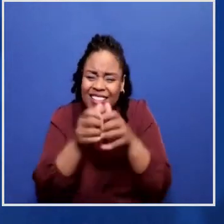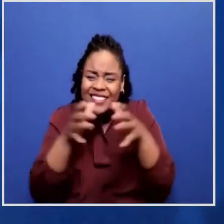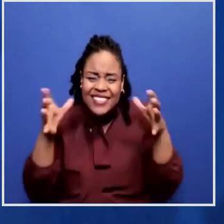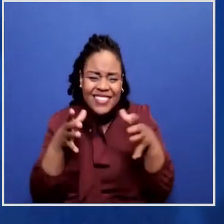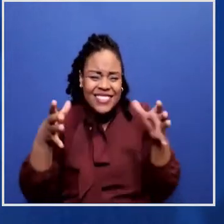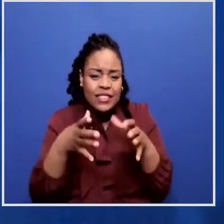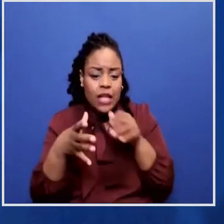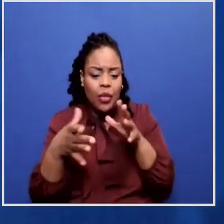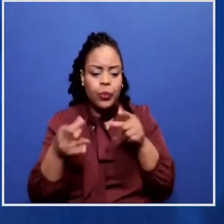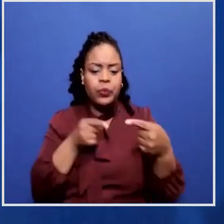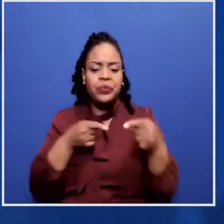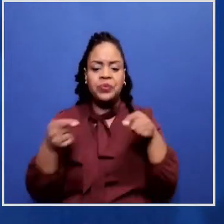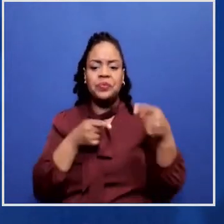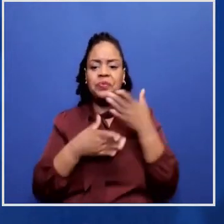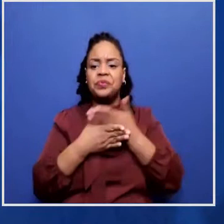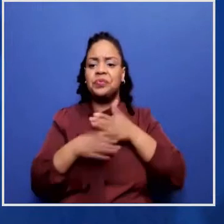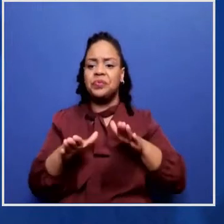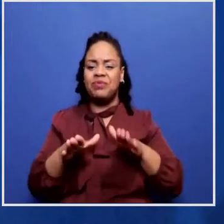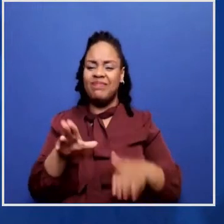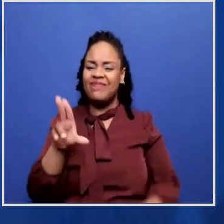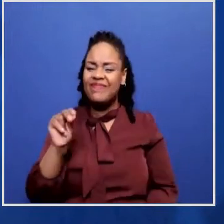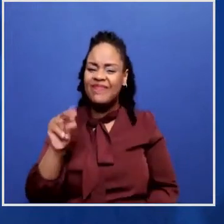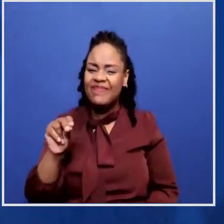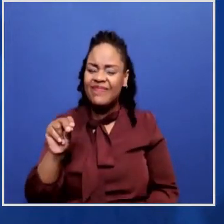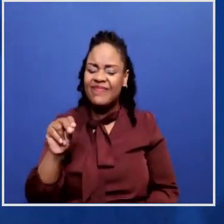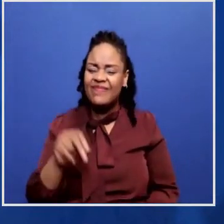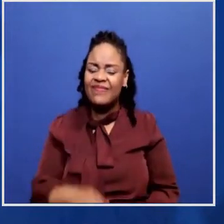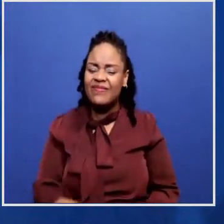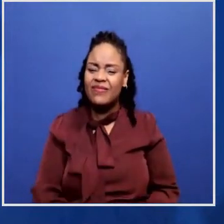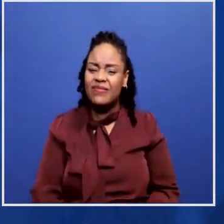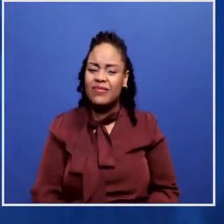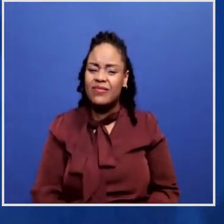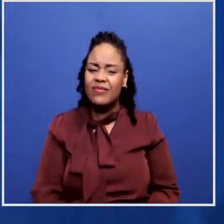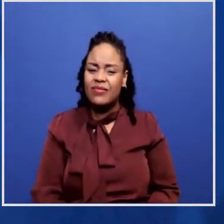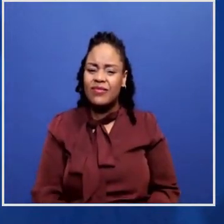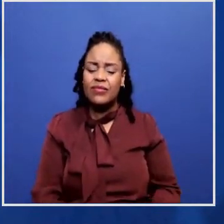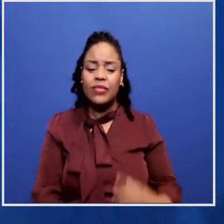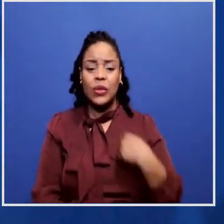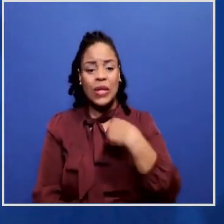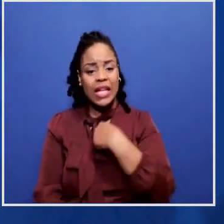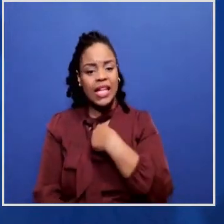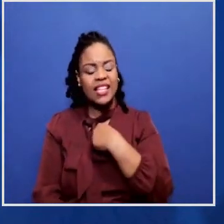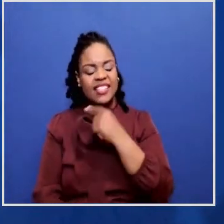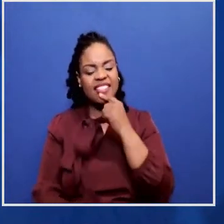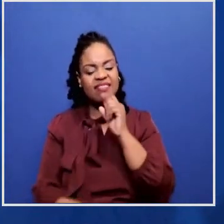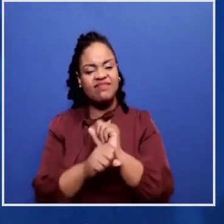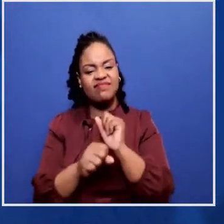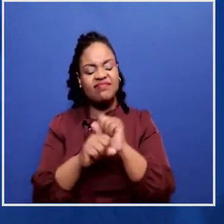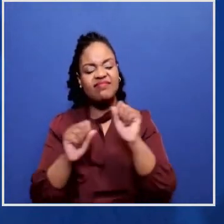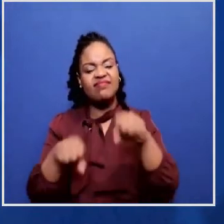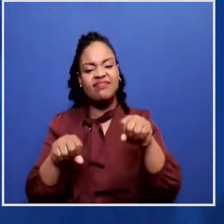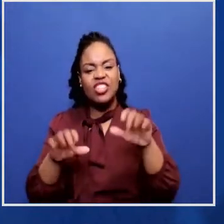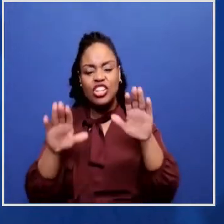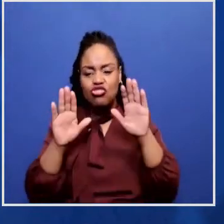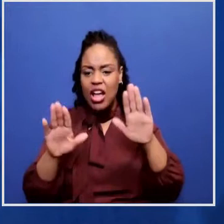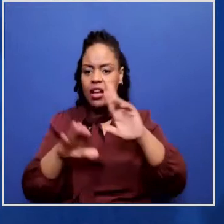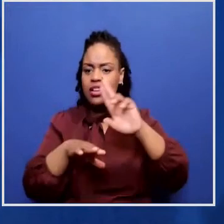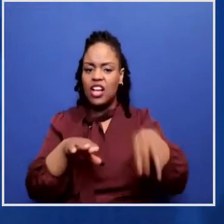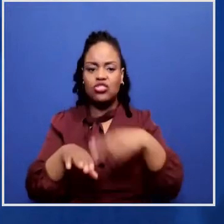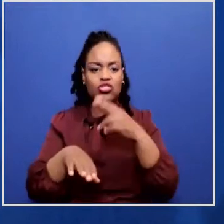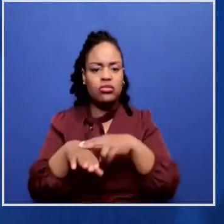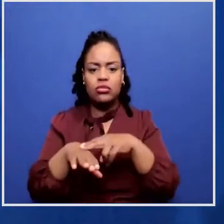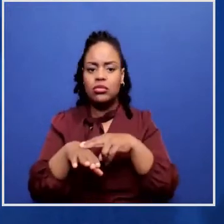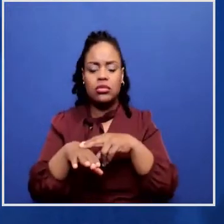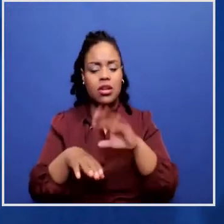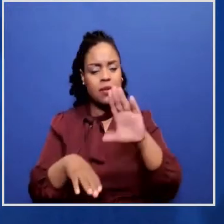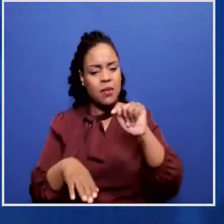TURN ON EACH OTHER.